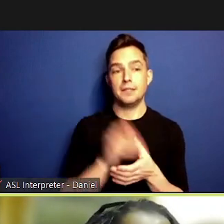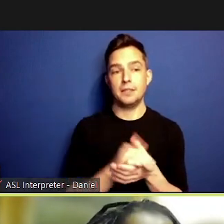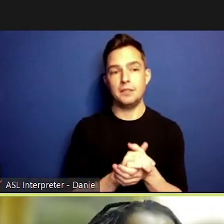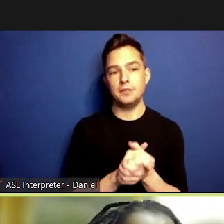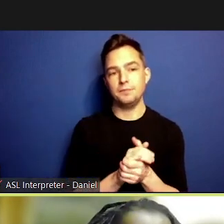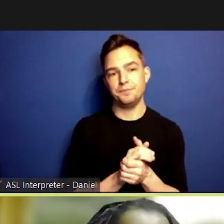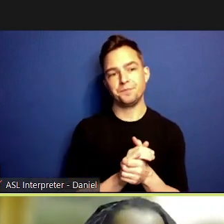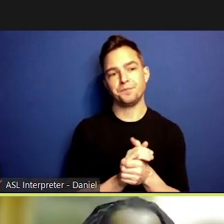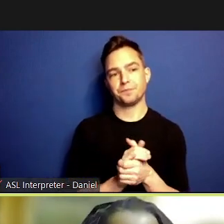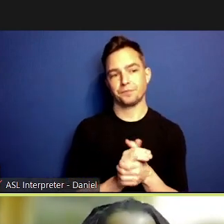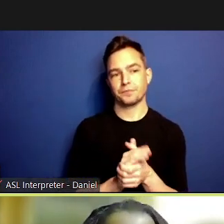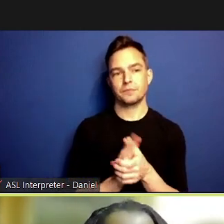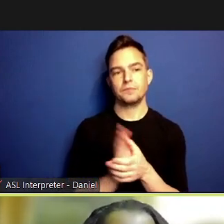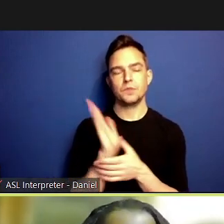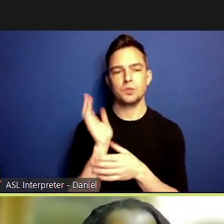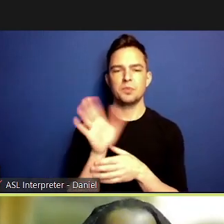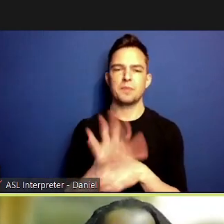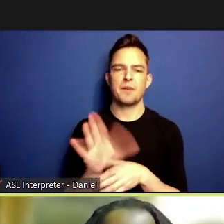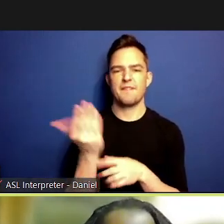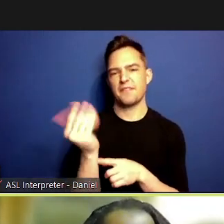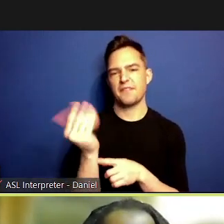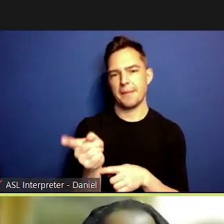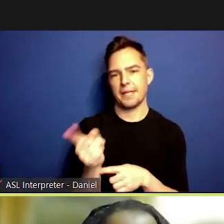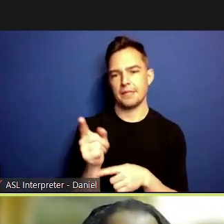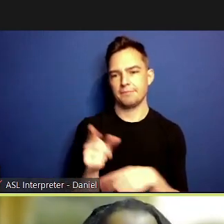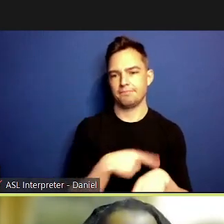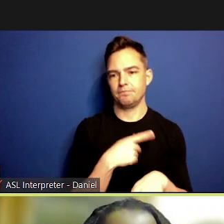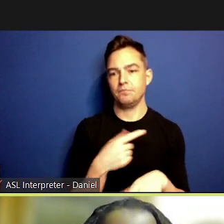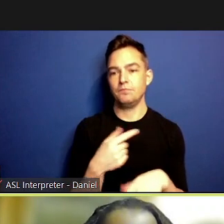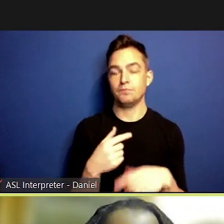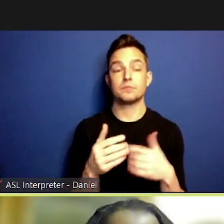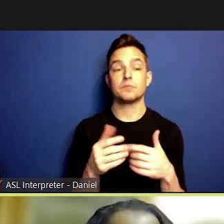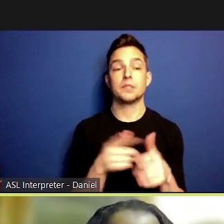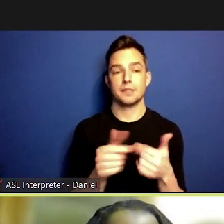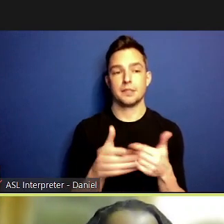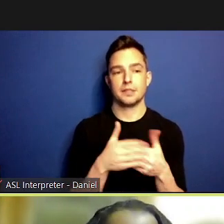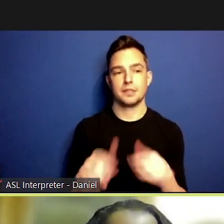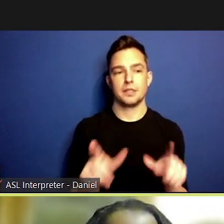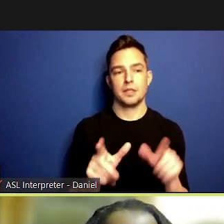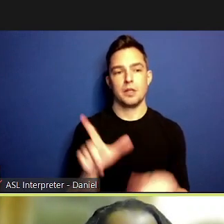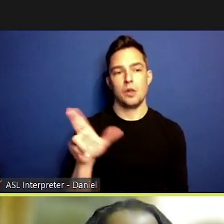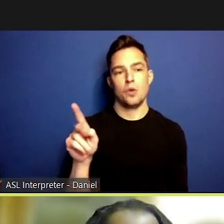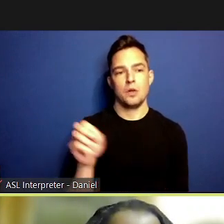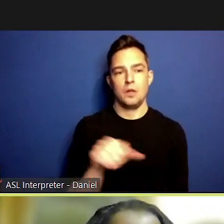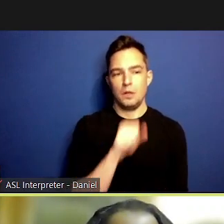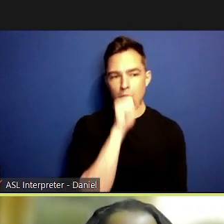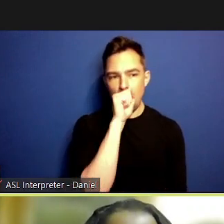around 15 minutes long. We can go on to the next slide. Luke, please. I'm just going to